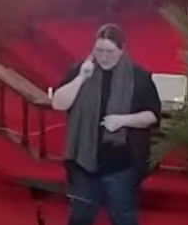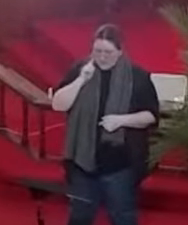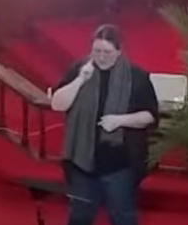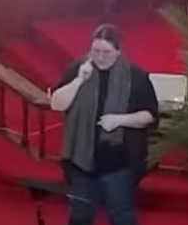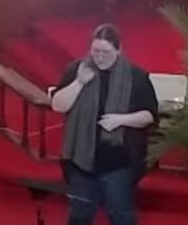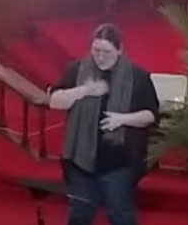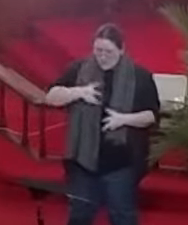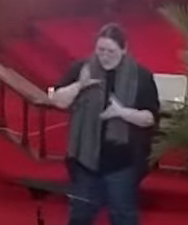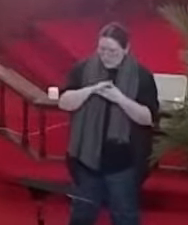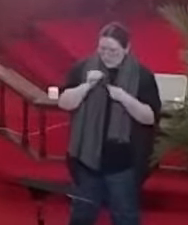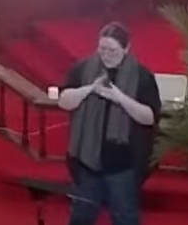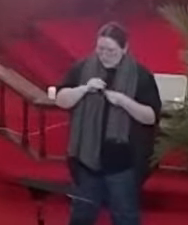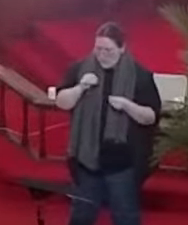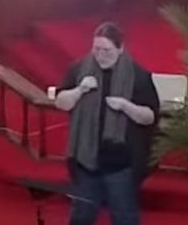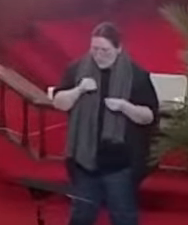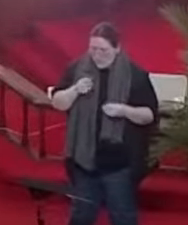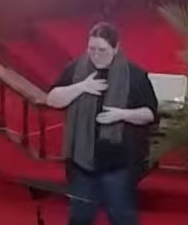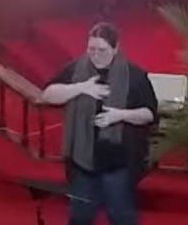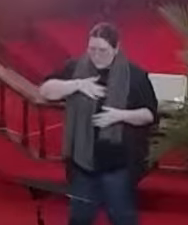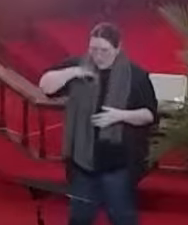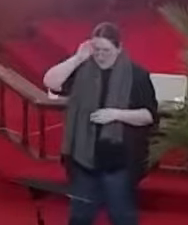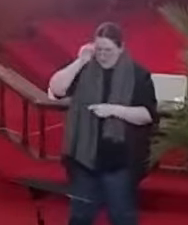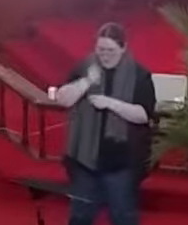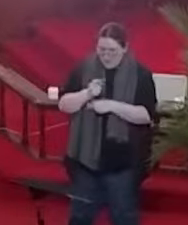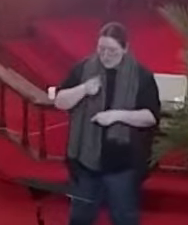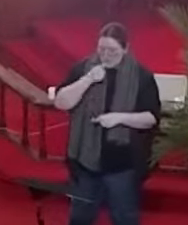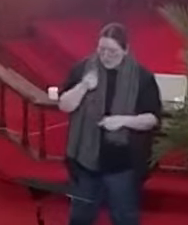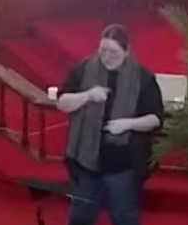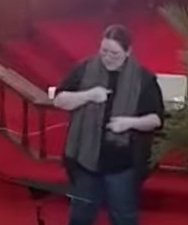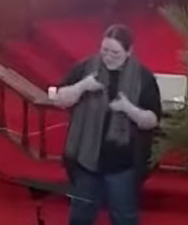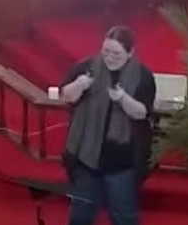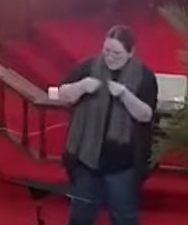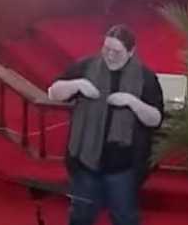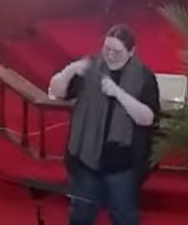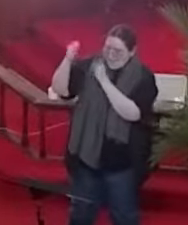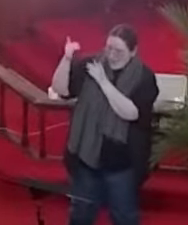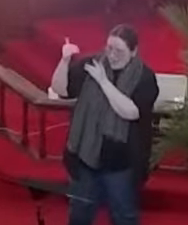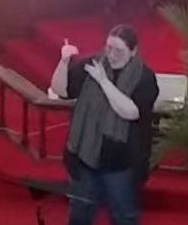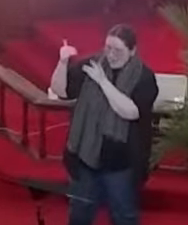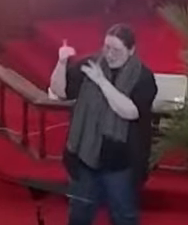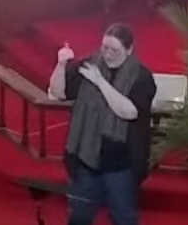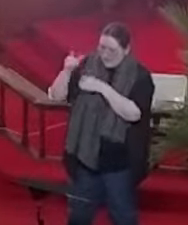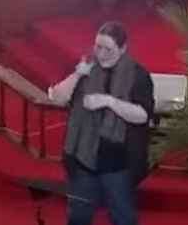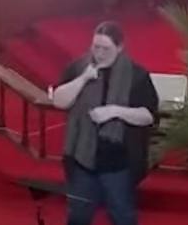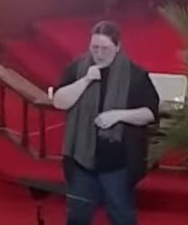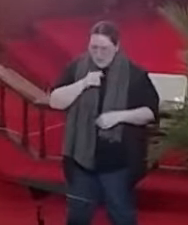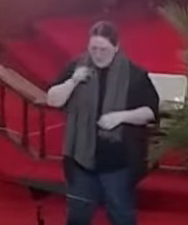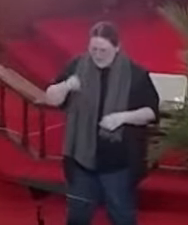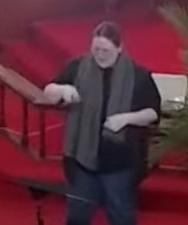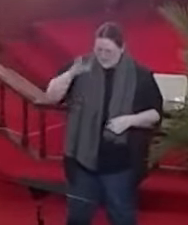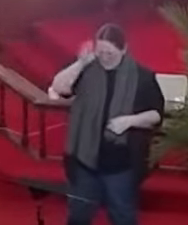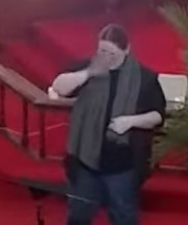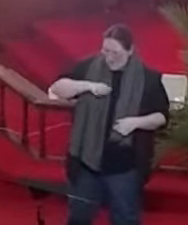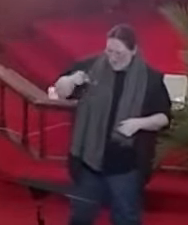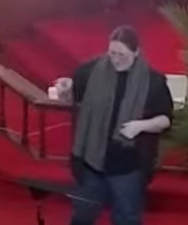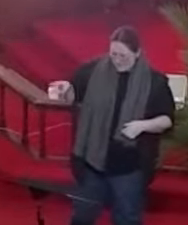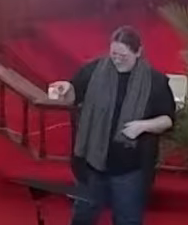And this brother, the stories my brother told me gave me hope. Who was this man?